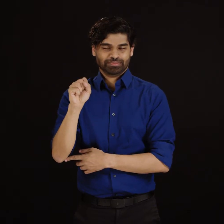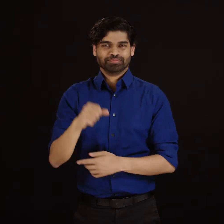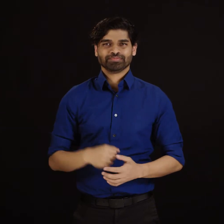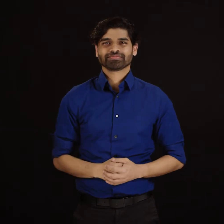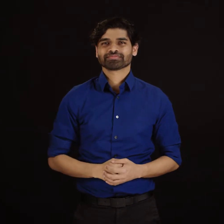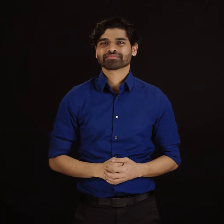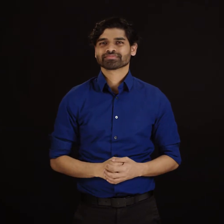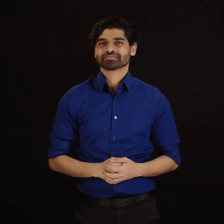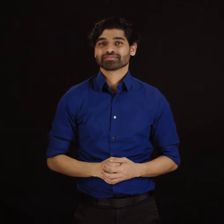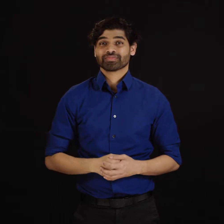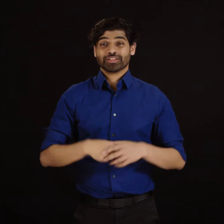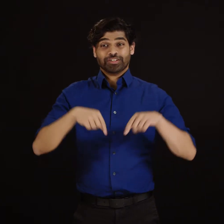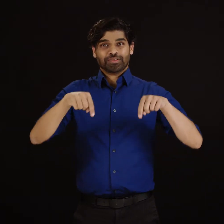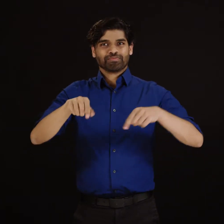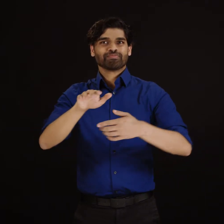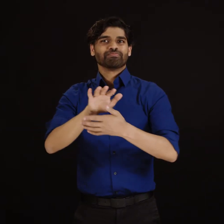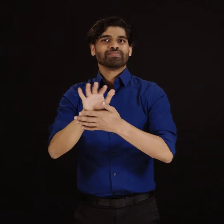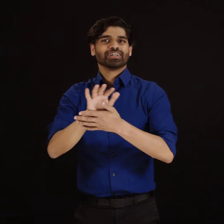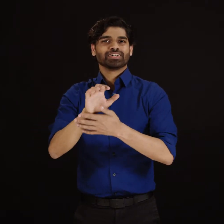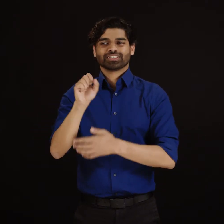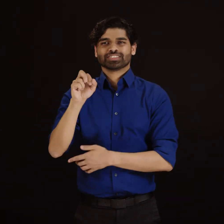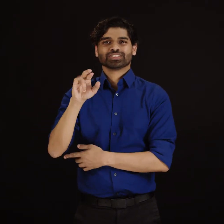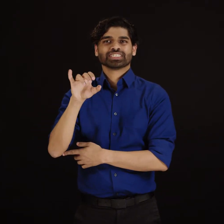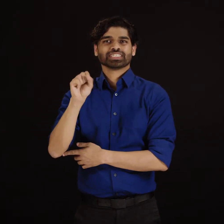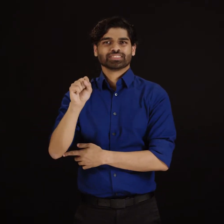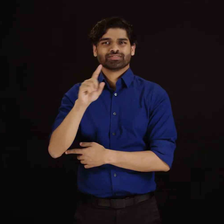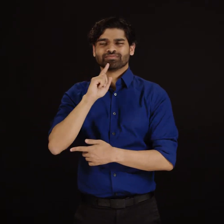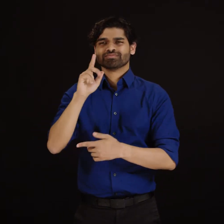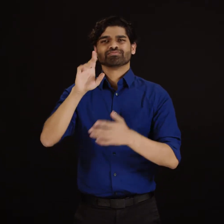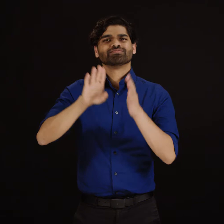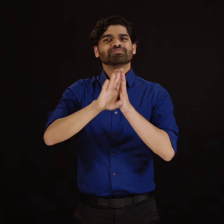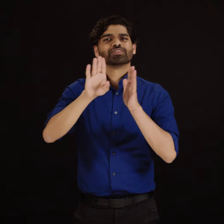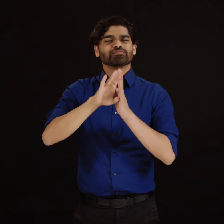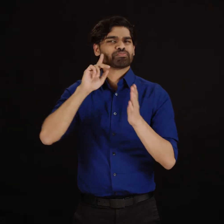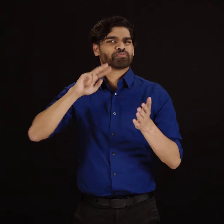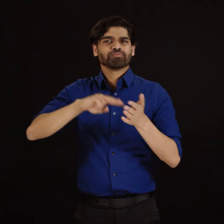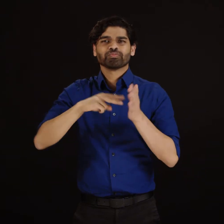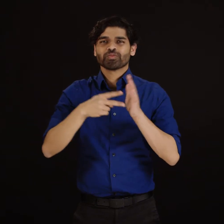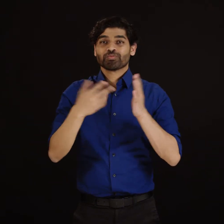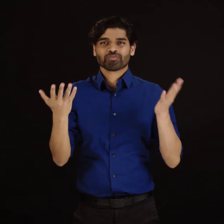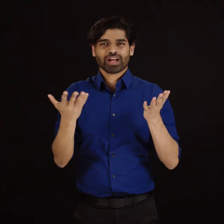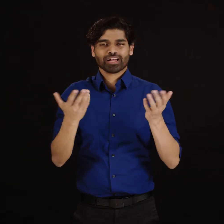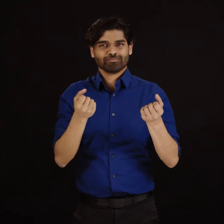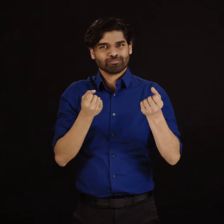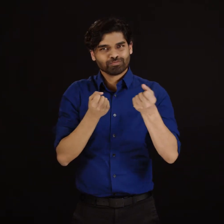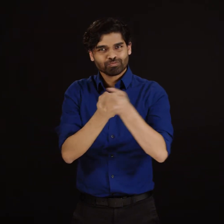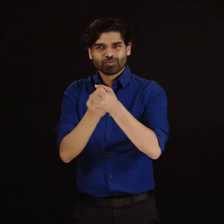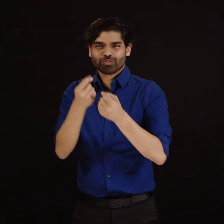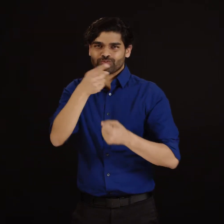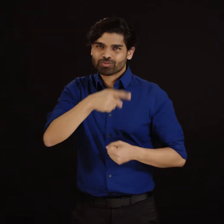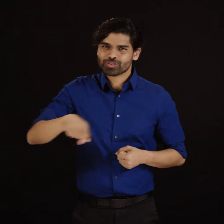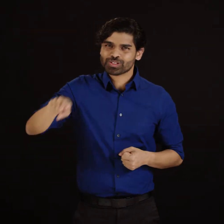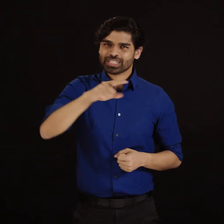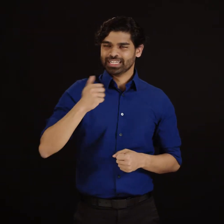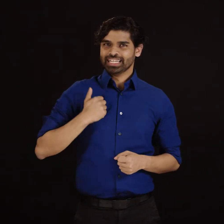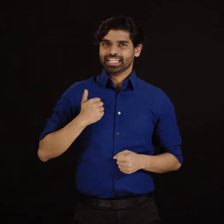Canadian public in understanding the terminology commonly used by all wireless service providers in Canada.